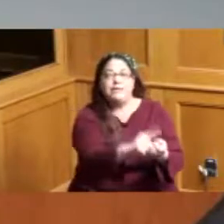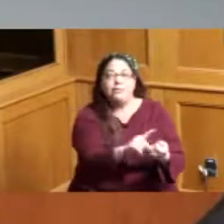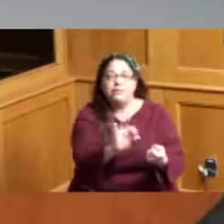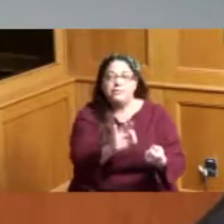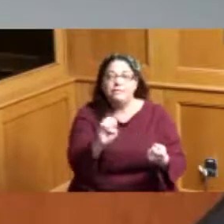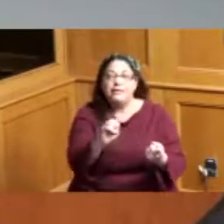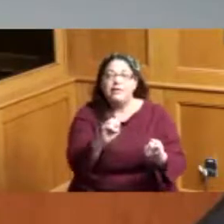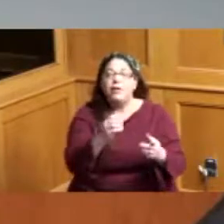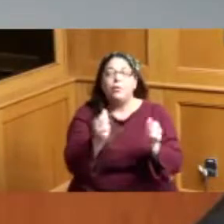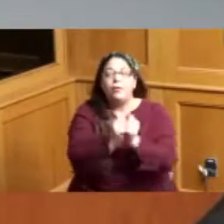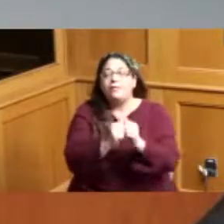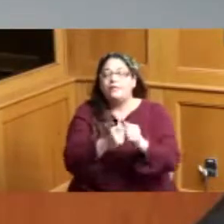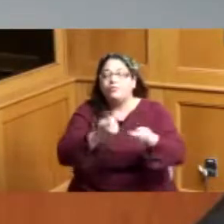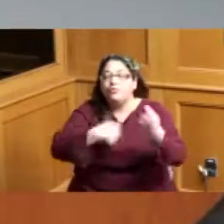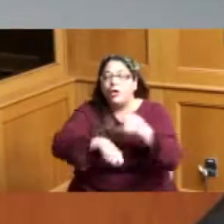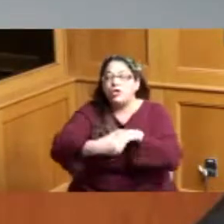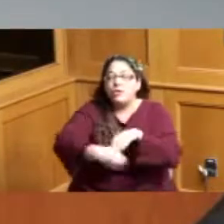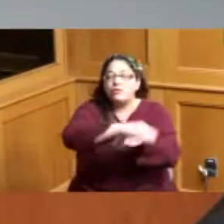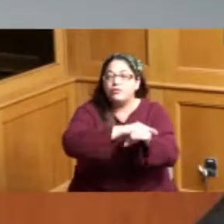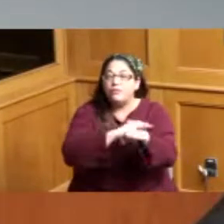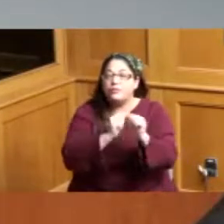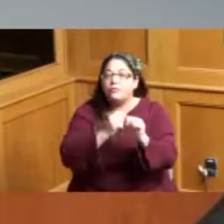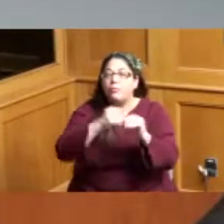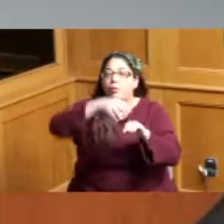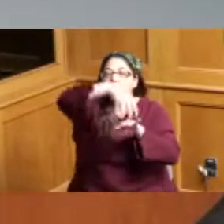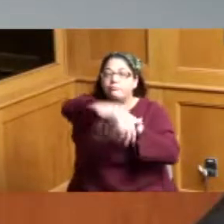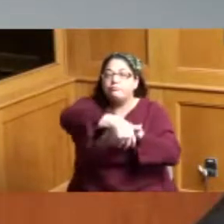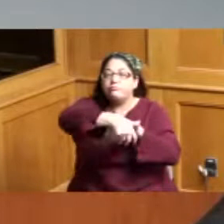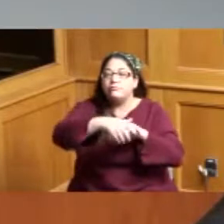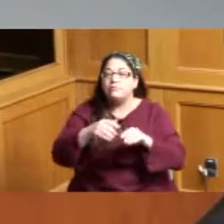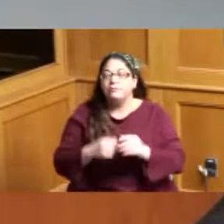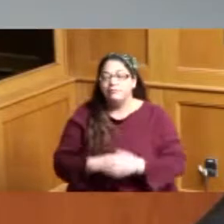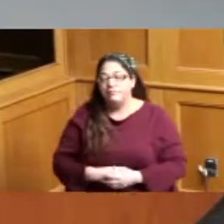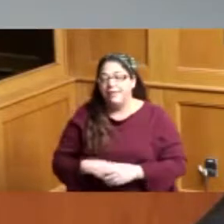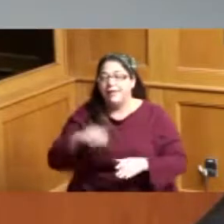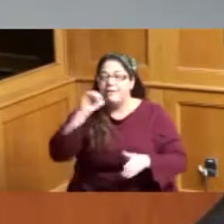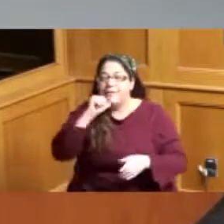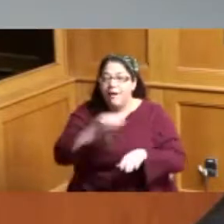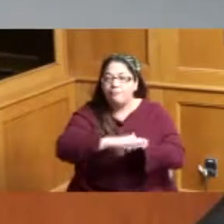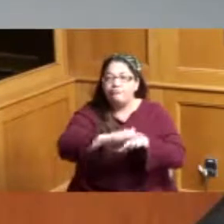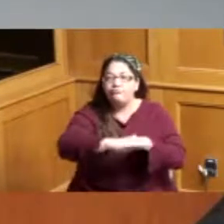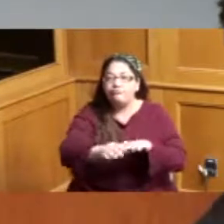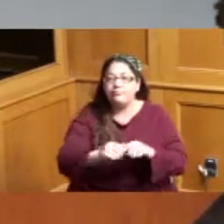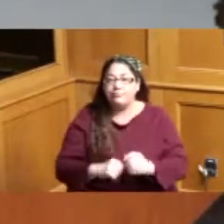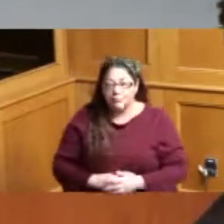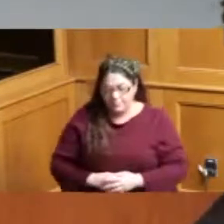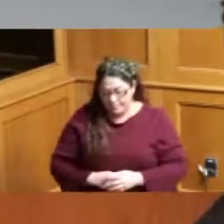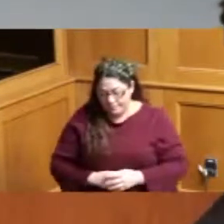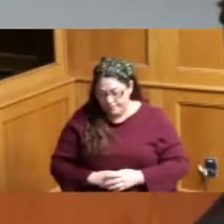that so I just want to throw that out there also I think it might be helpful it would be for me